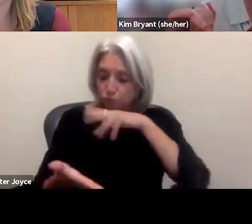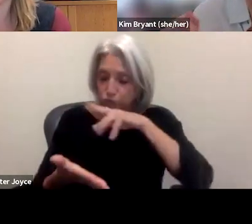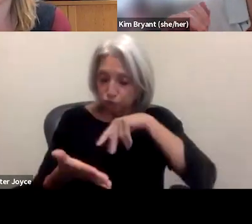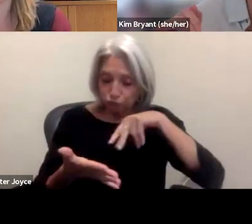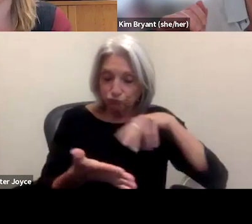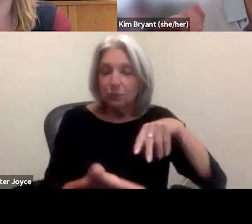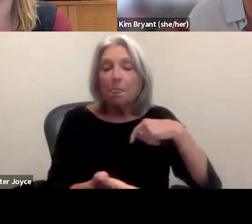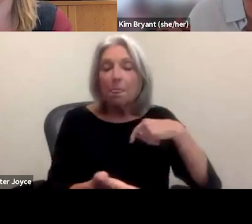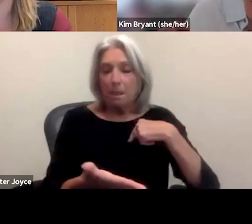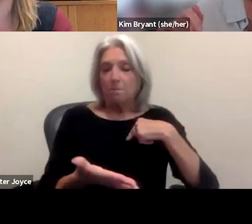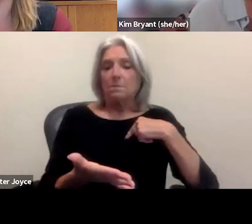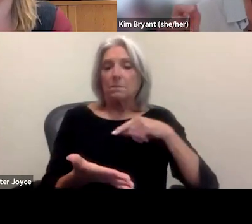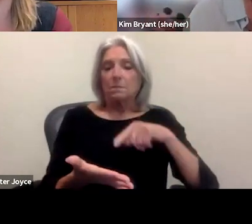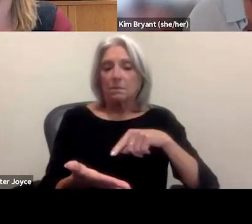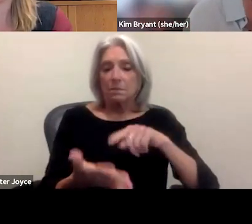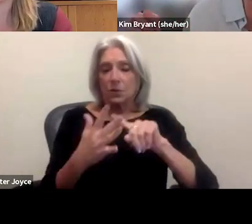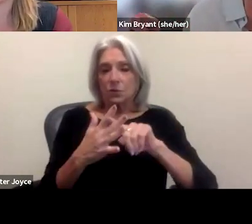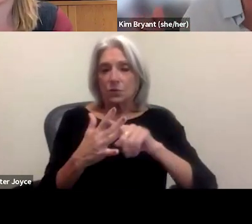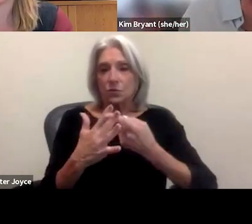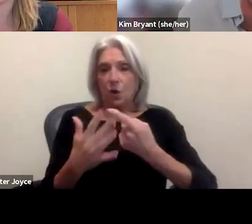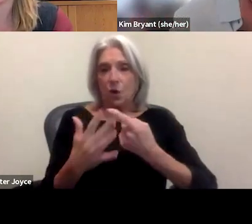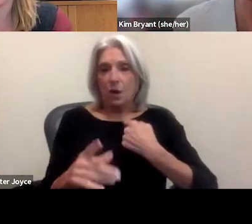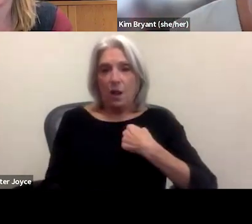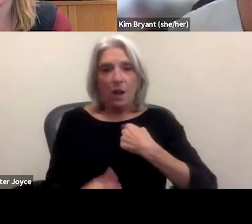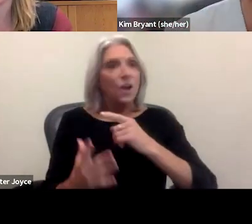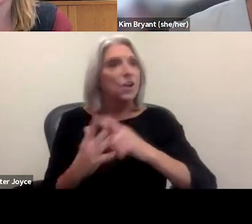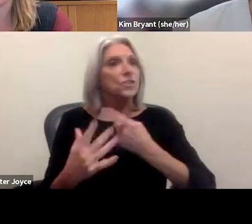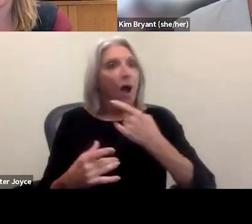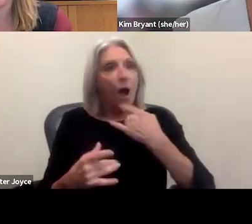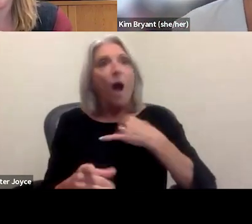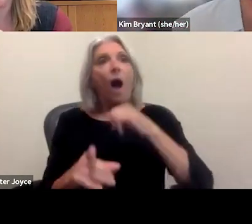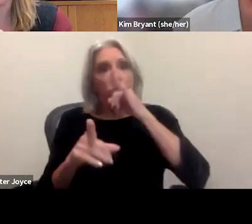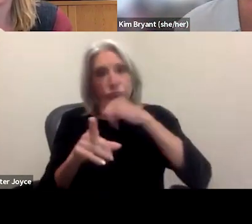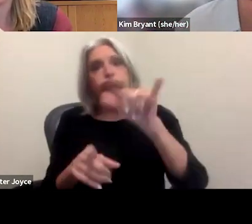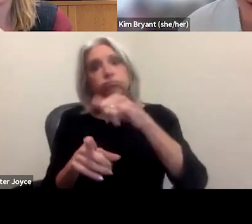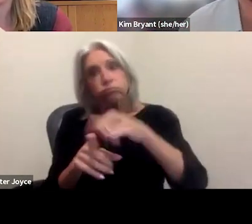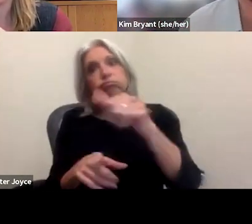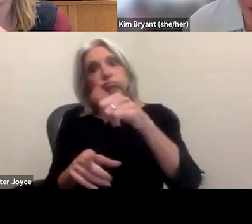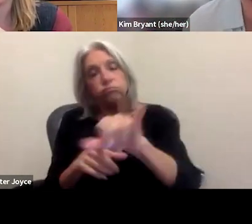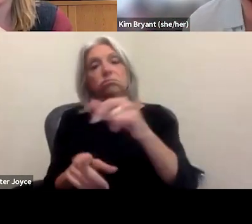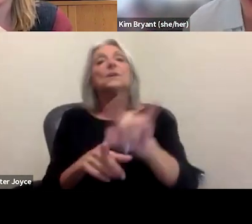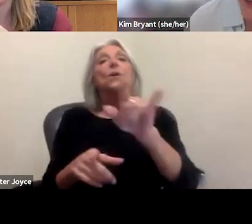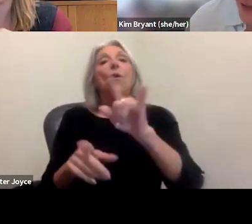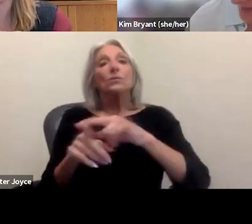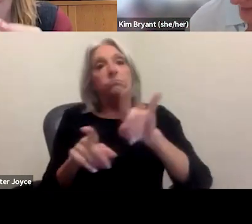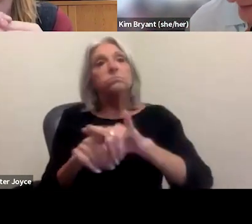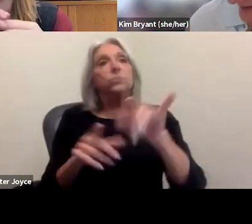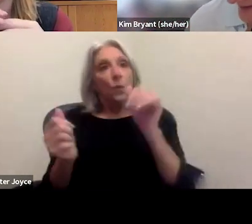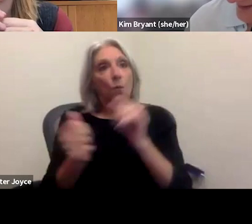and I started cussing when I hit that part. So, the roots are very, very deep,